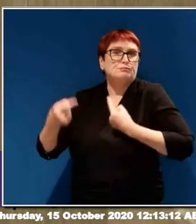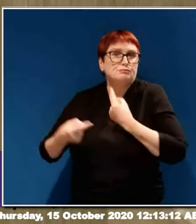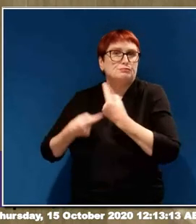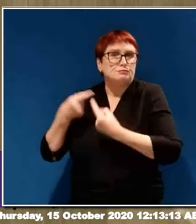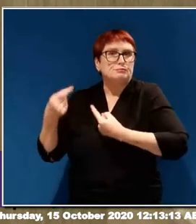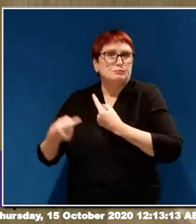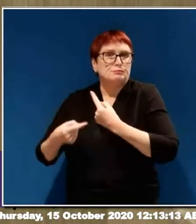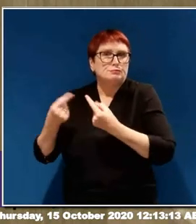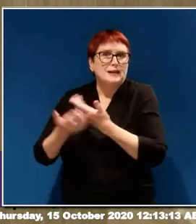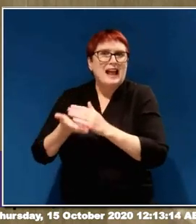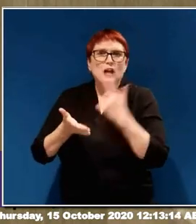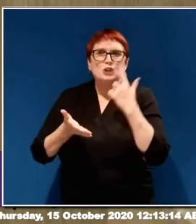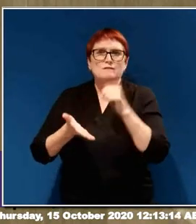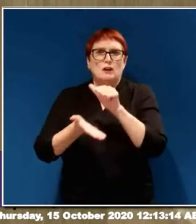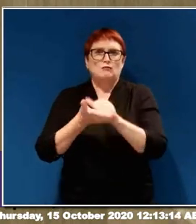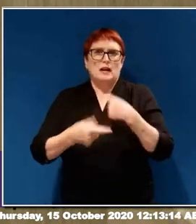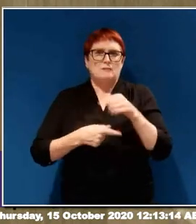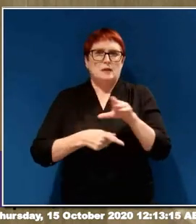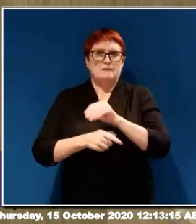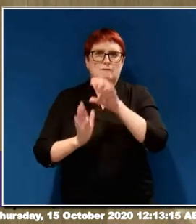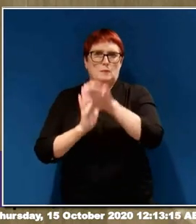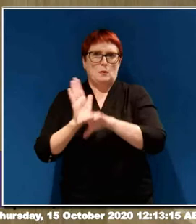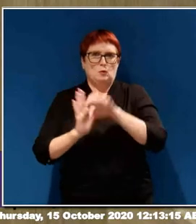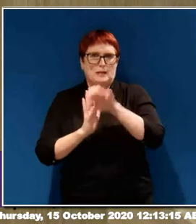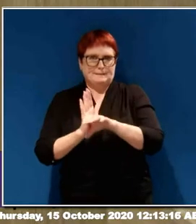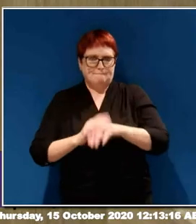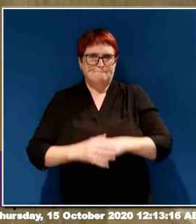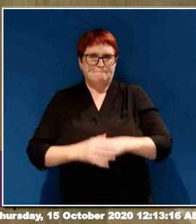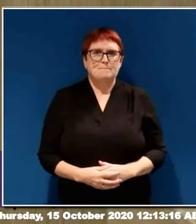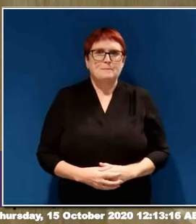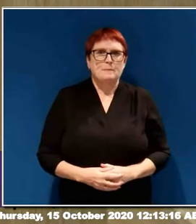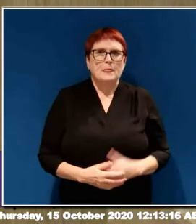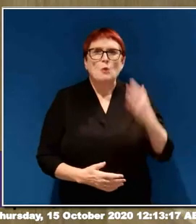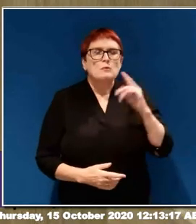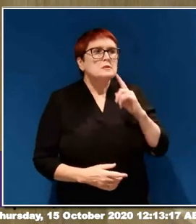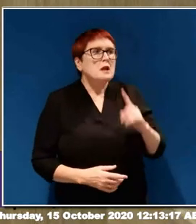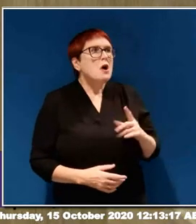to that, and she said, "Oh my goodness, this is great.